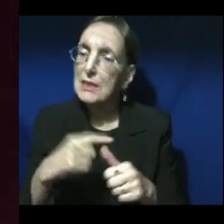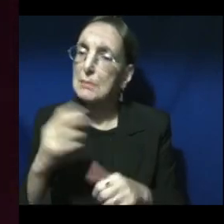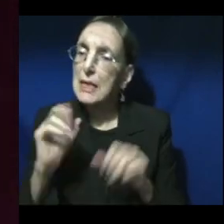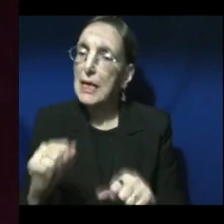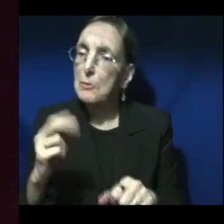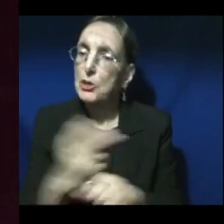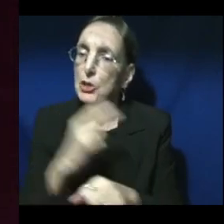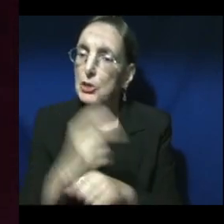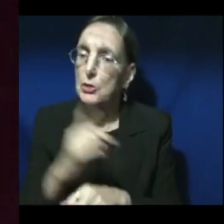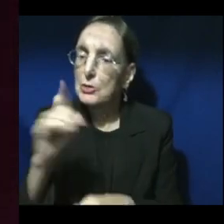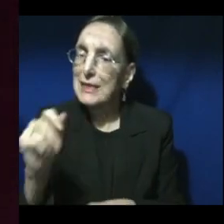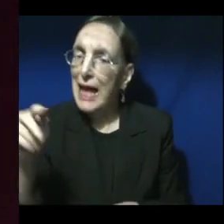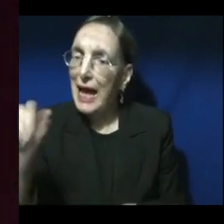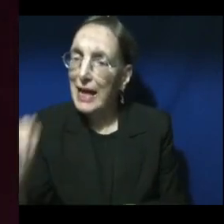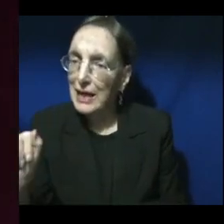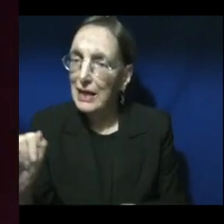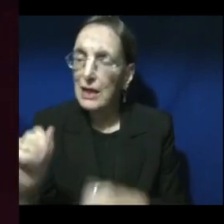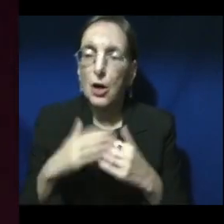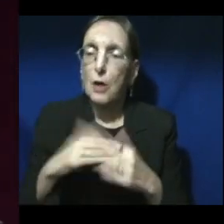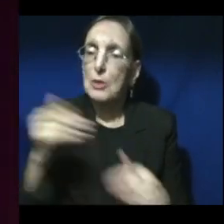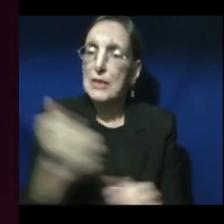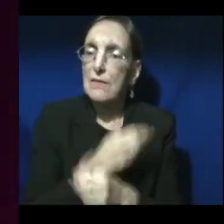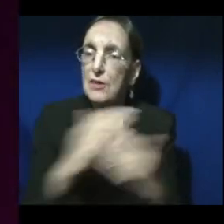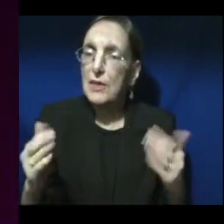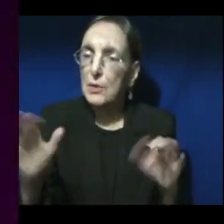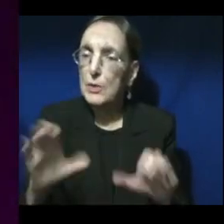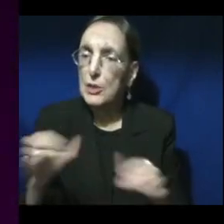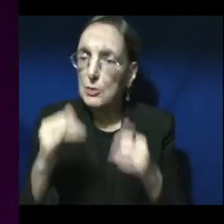are digitized. Billions of people every day share their thoughts and opinions